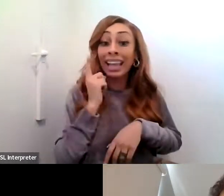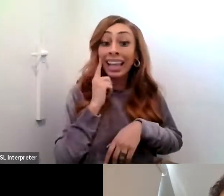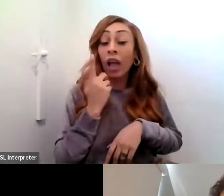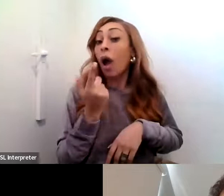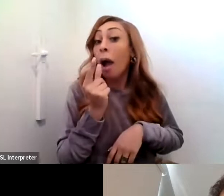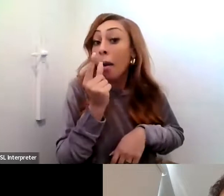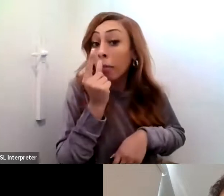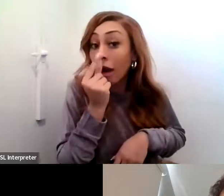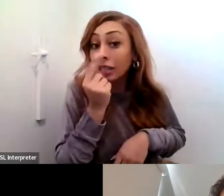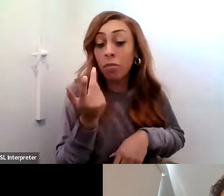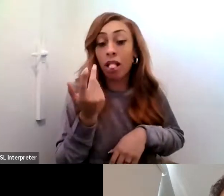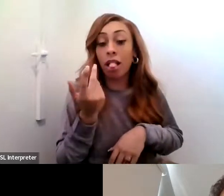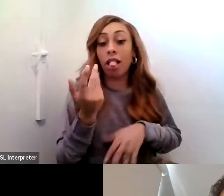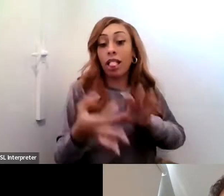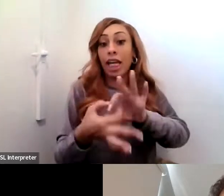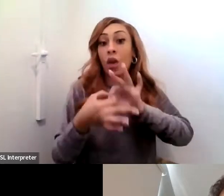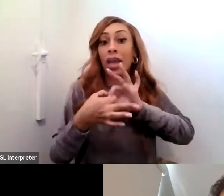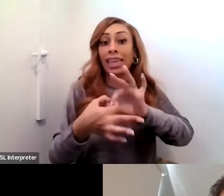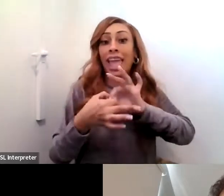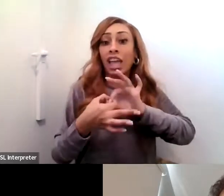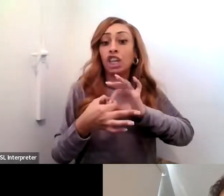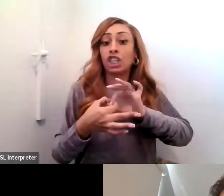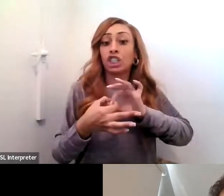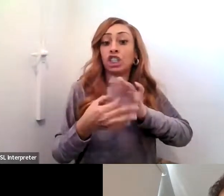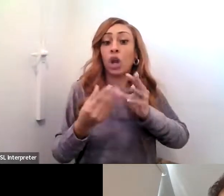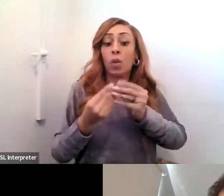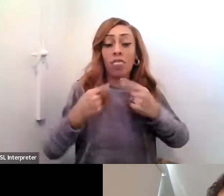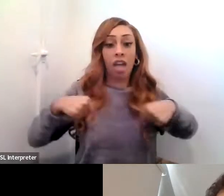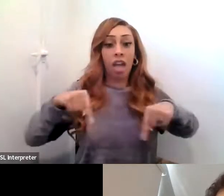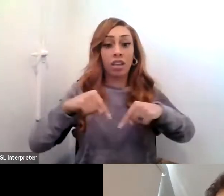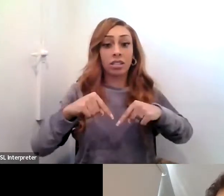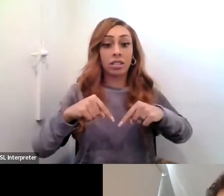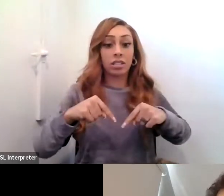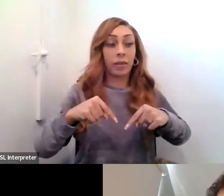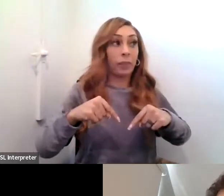for people to engage with us about the thing they are or have just experienced?